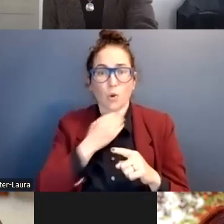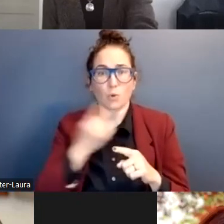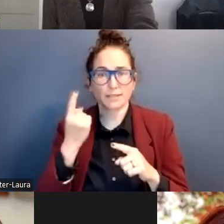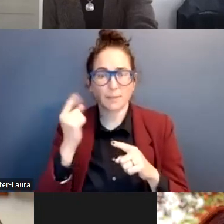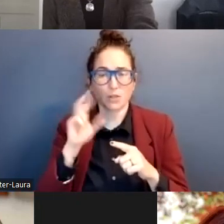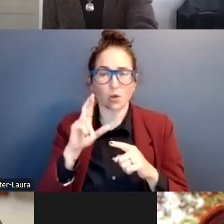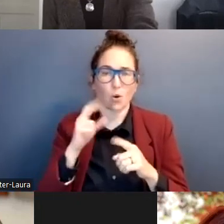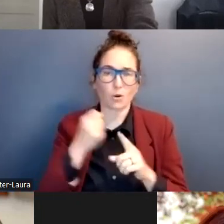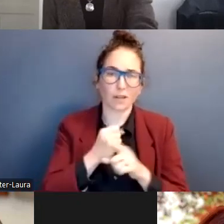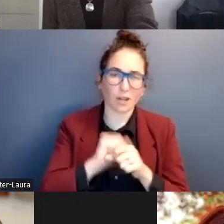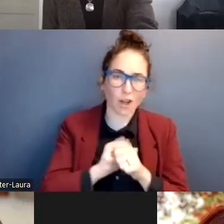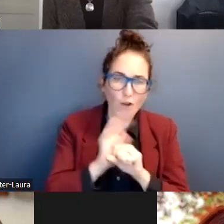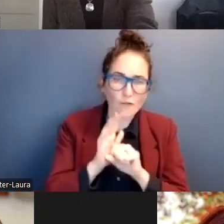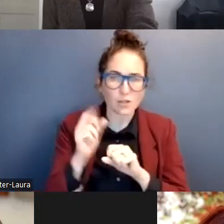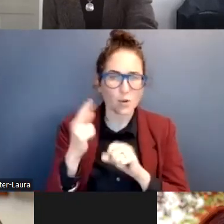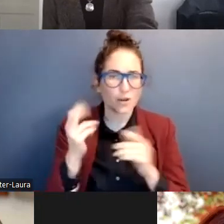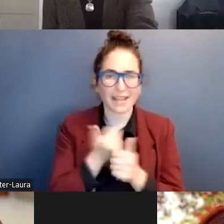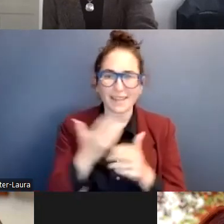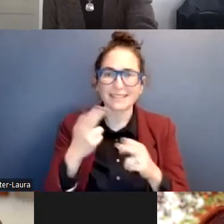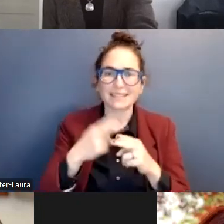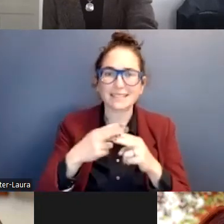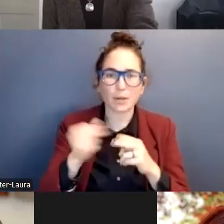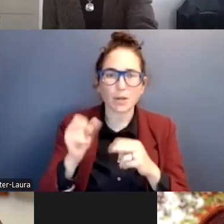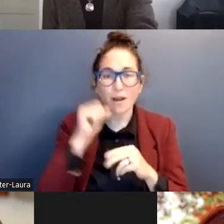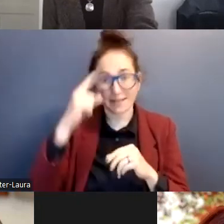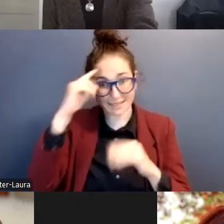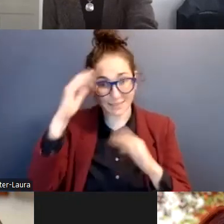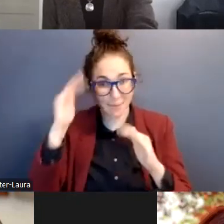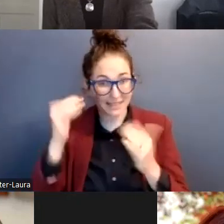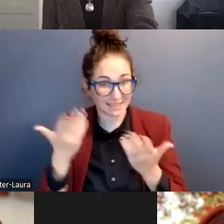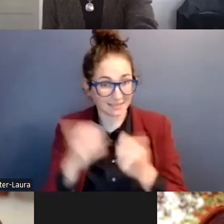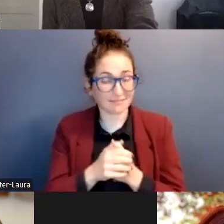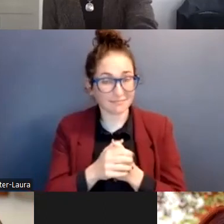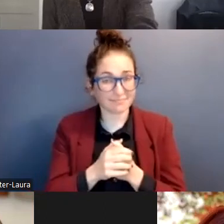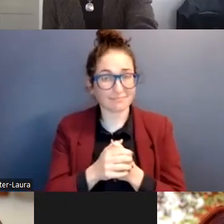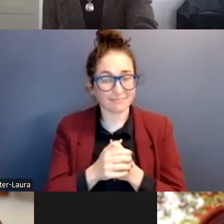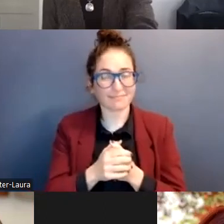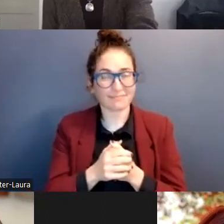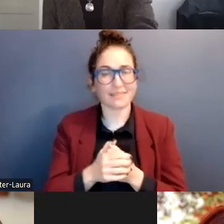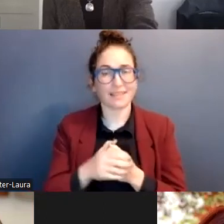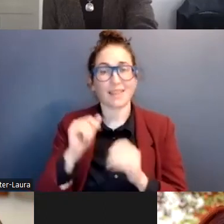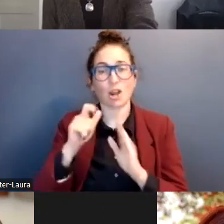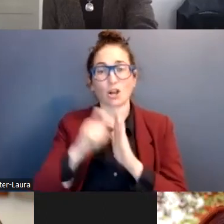temporary or unexpected? As the Kaiser article is your packets indicated, some people died of